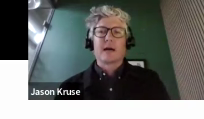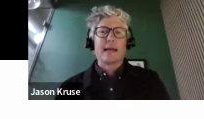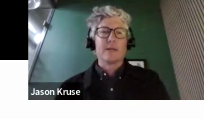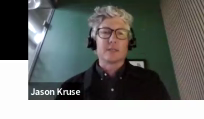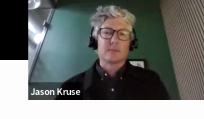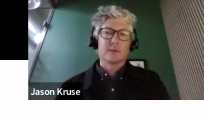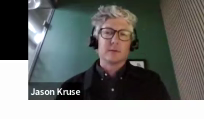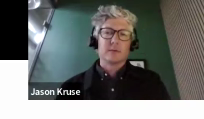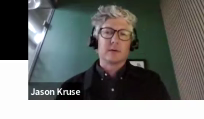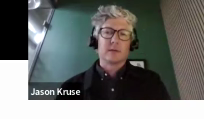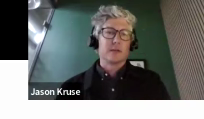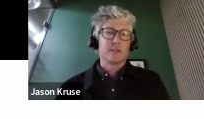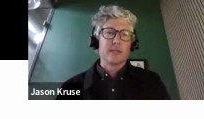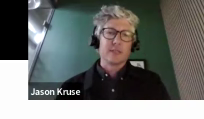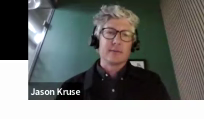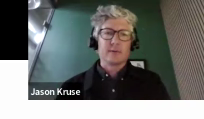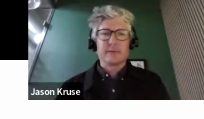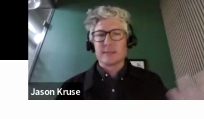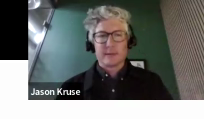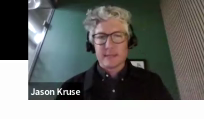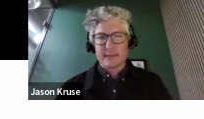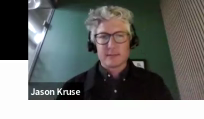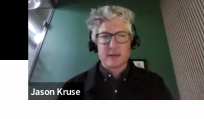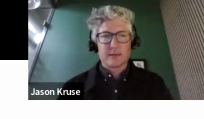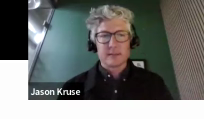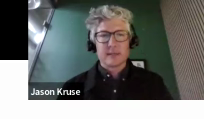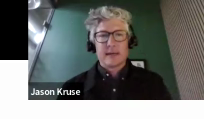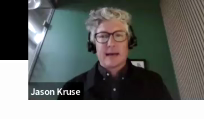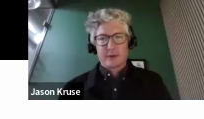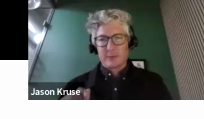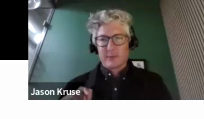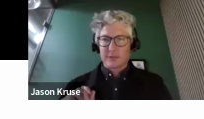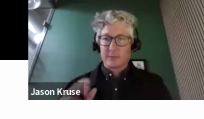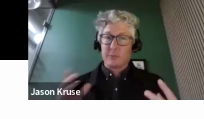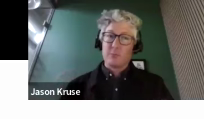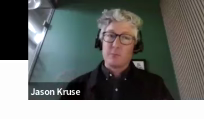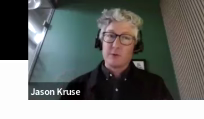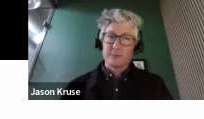a height adjustable adult changing table that's about $10,000, how can we make sure